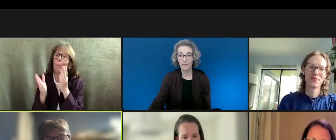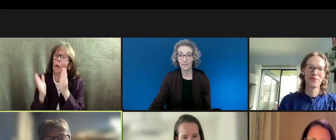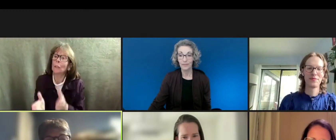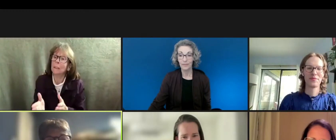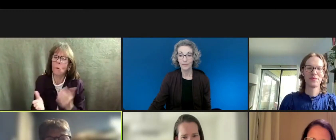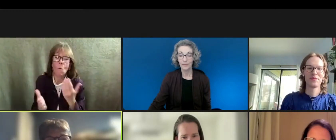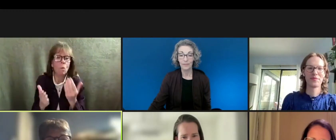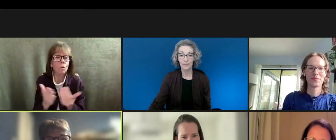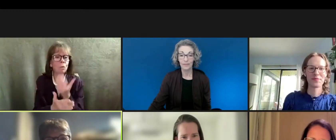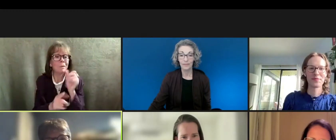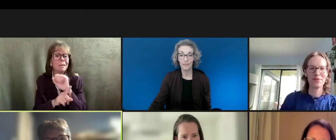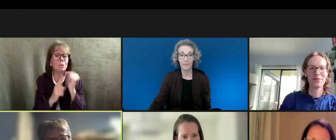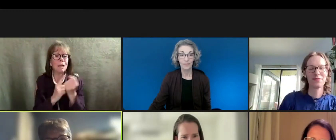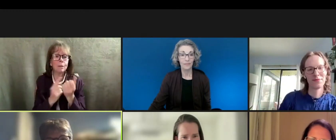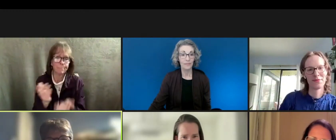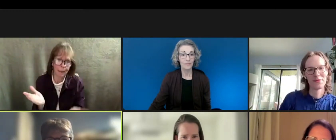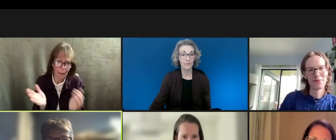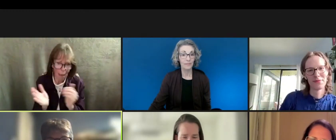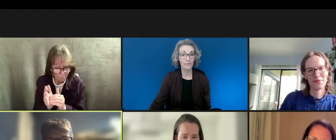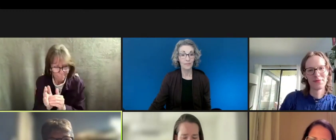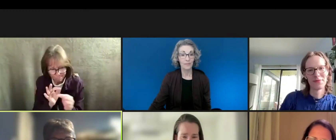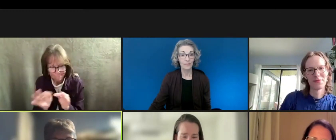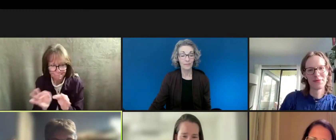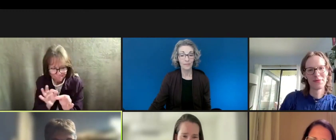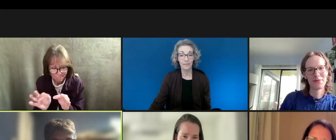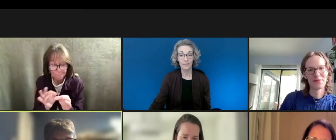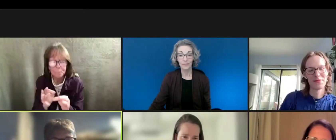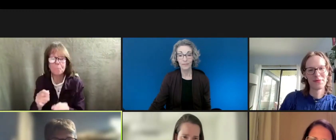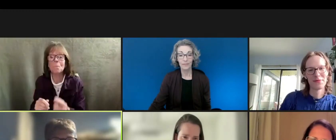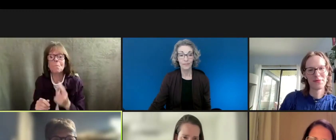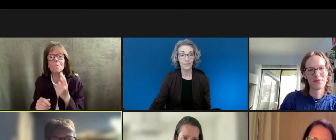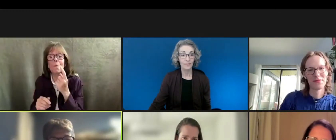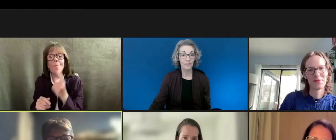And one thing that I wanna reflect on learning through the process while we